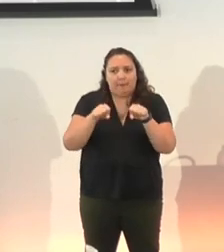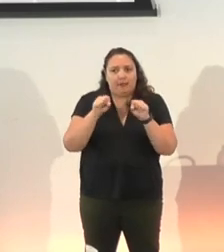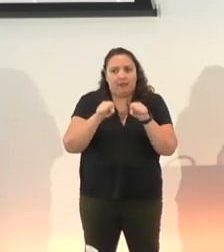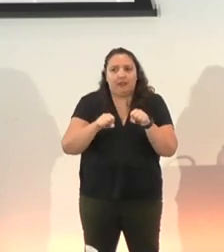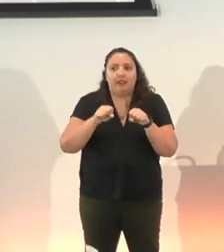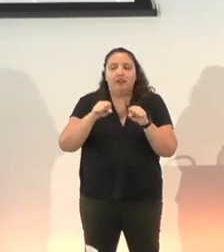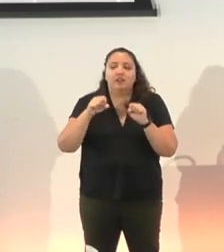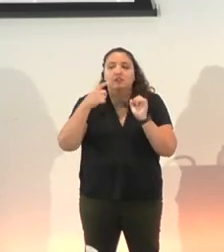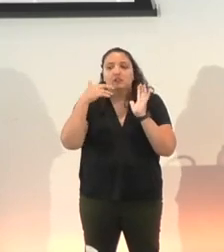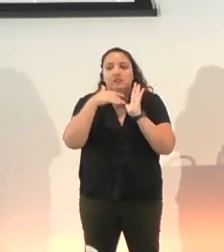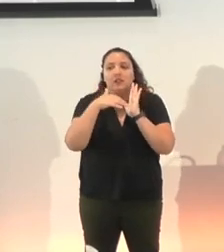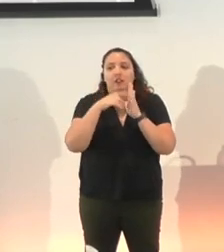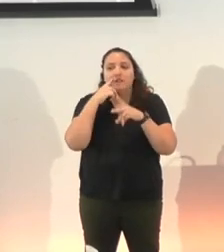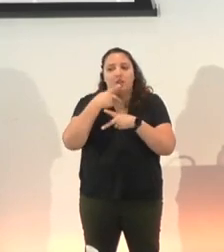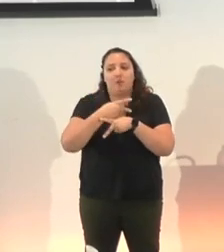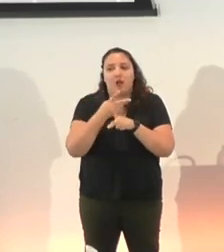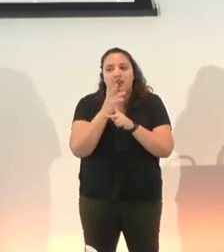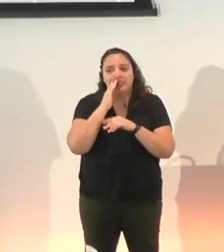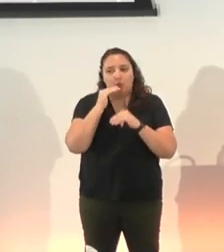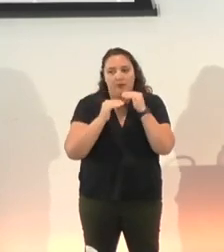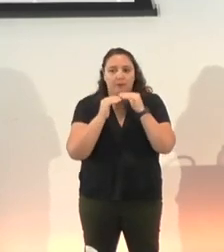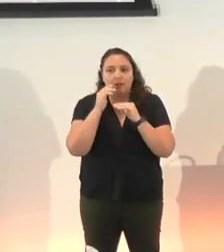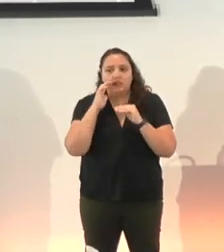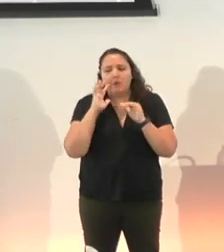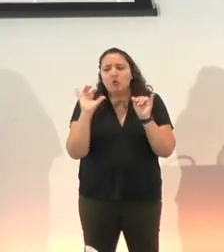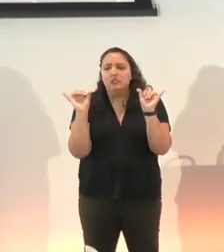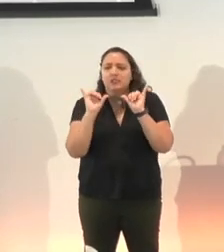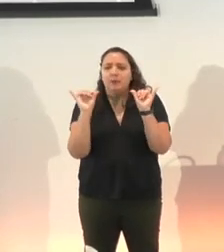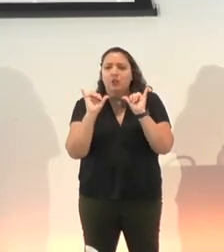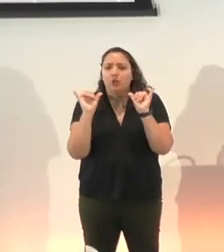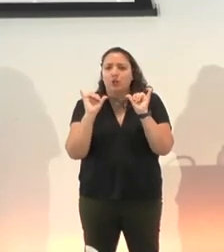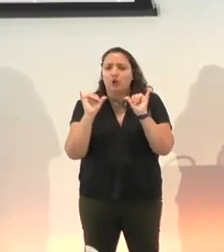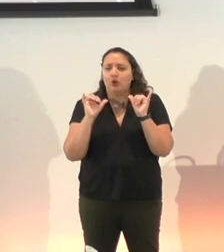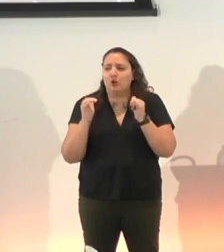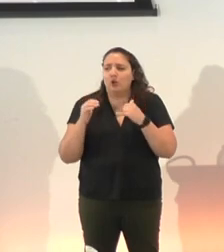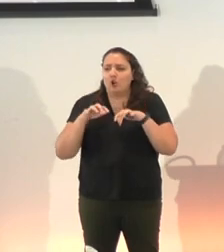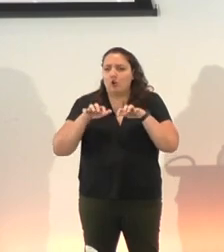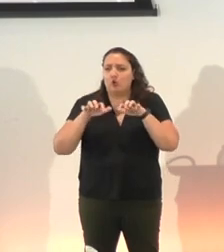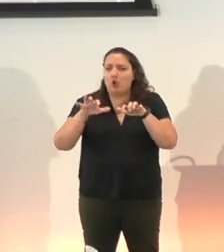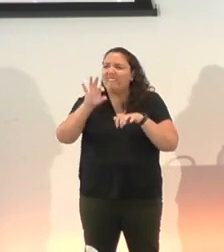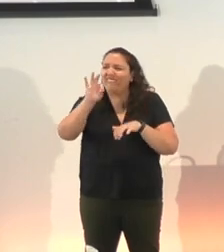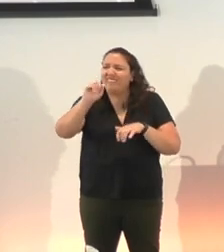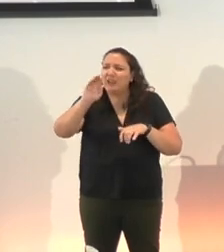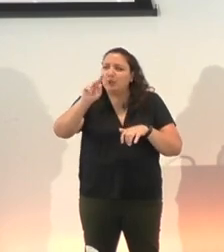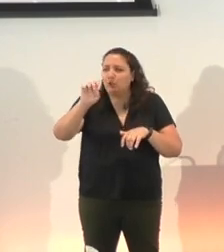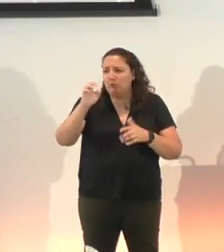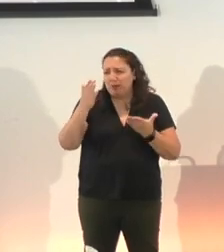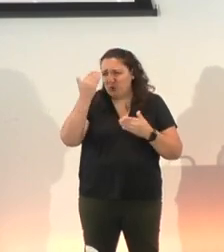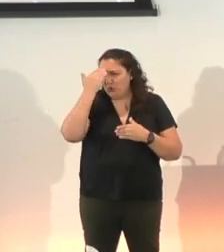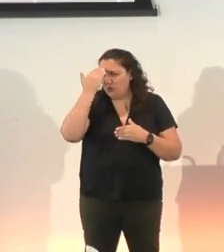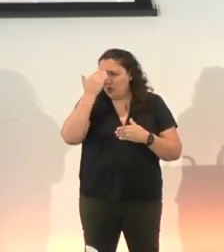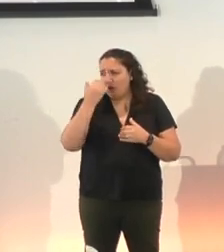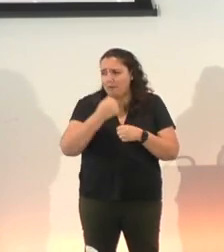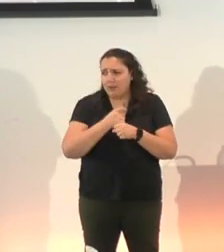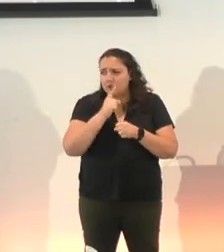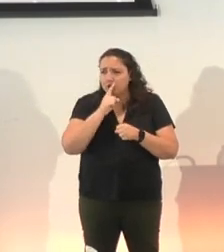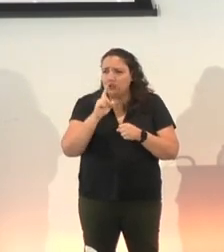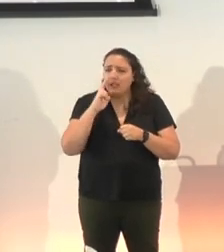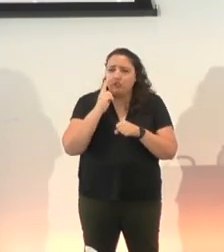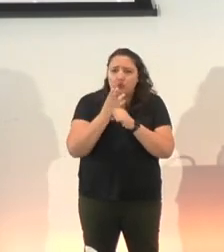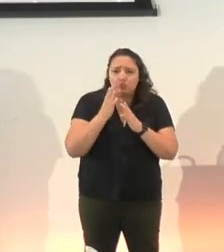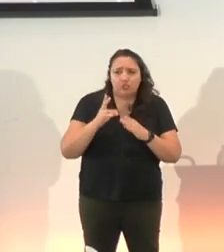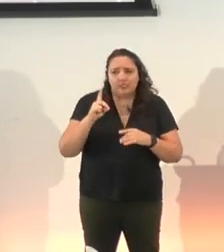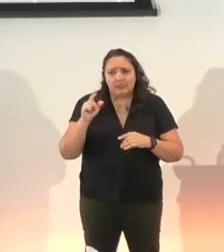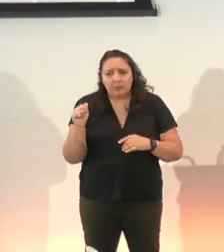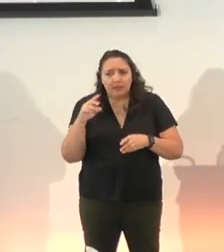we work similar crowd source to make sure we are including disabilities and our product of element